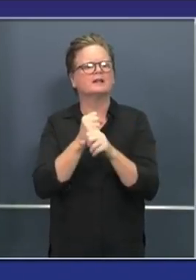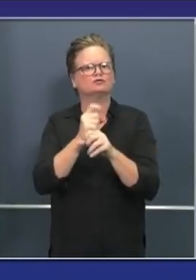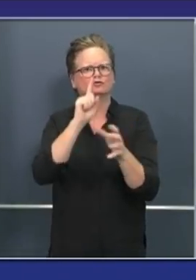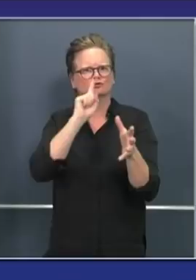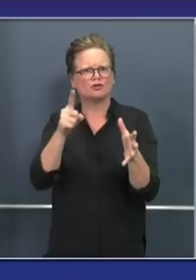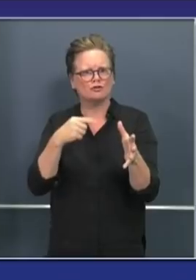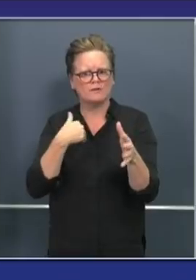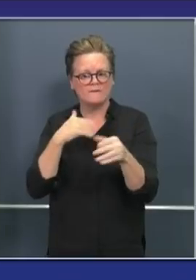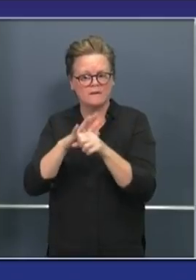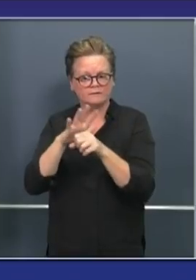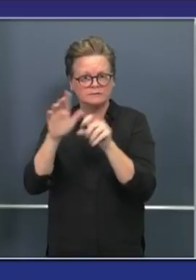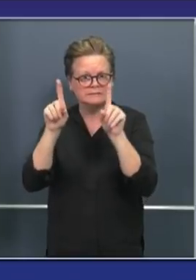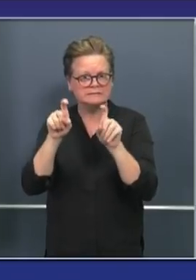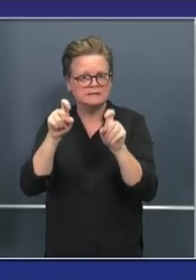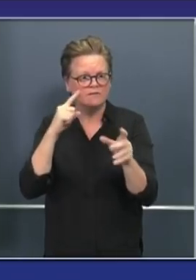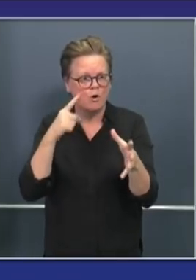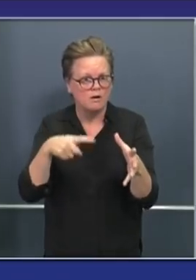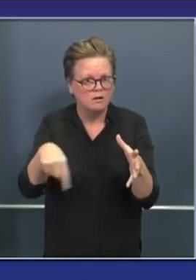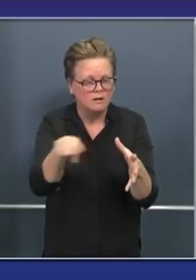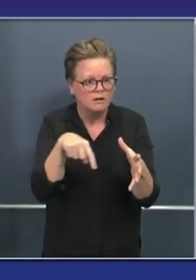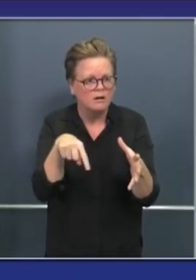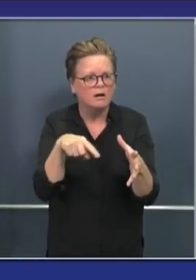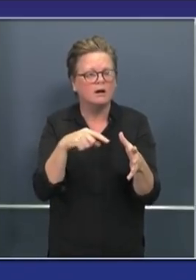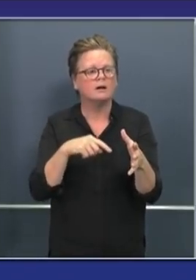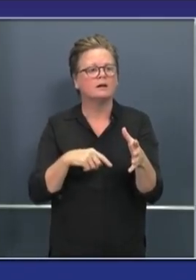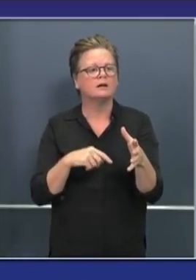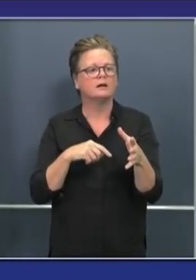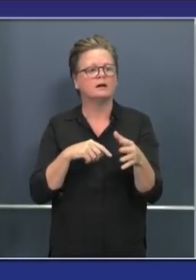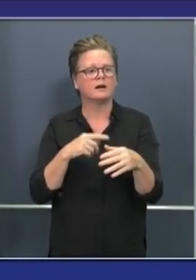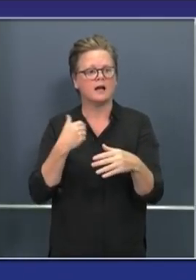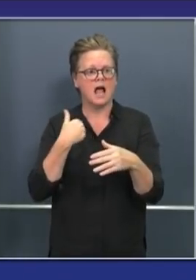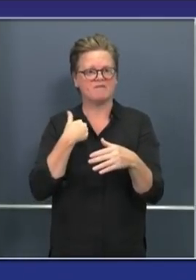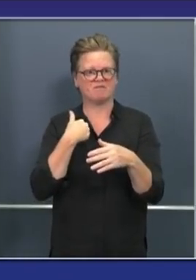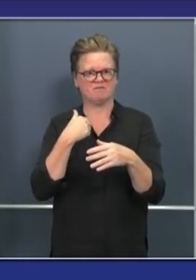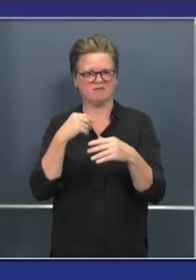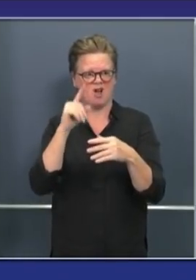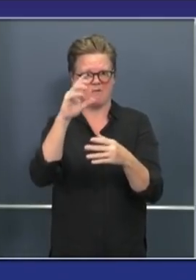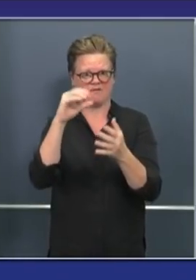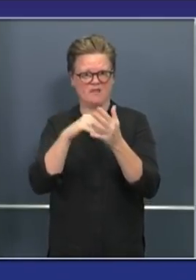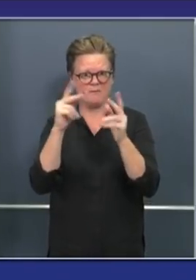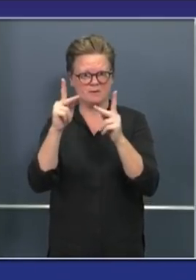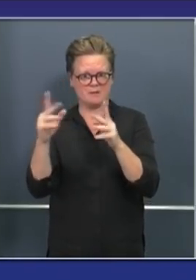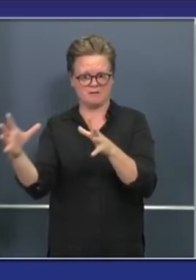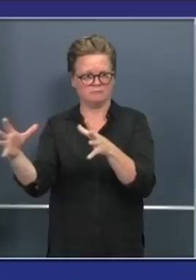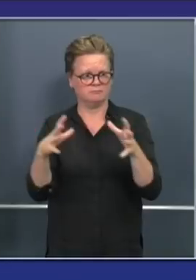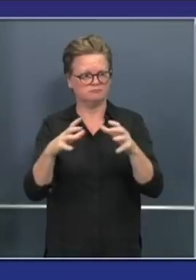WE WANT AT LEAST 150 TESTS PER 100,000 PEOPLE. WE WANT TO SEE NO MORE THAN 25 PER 100,000 CASES IN YOUR